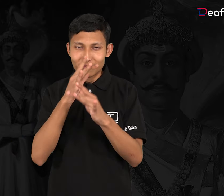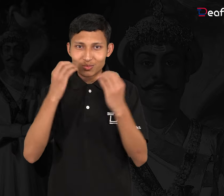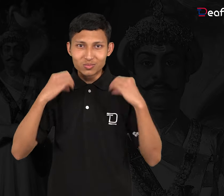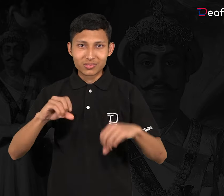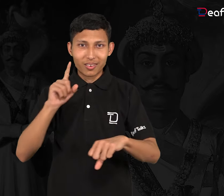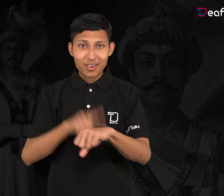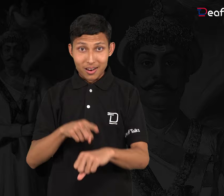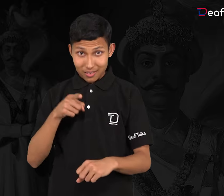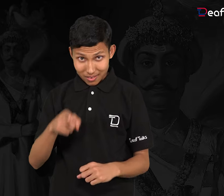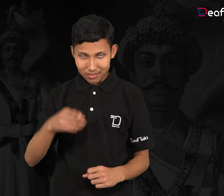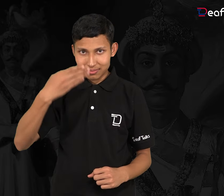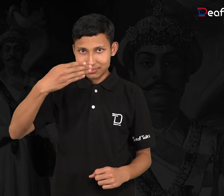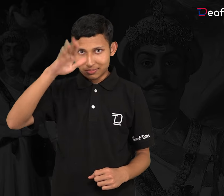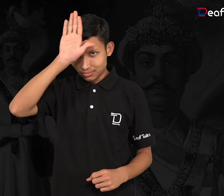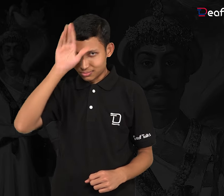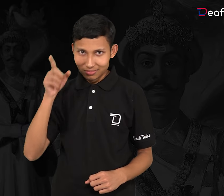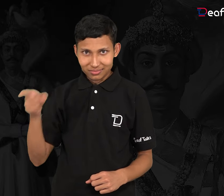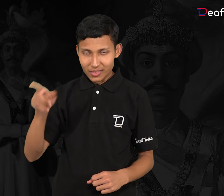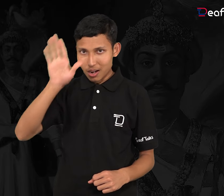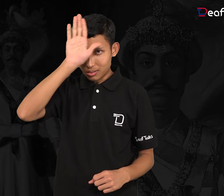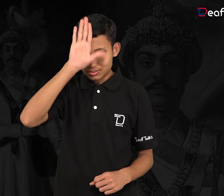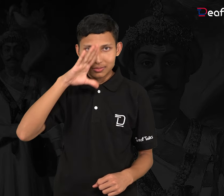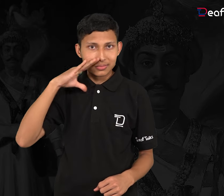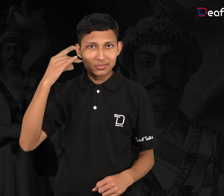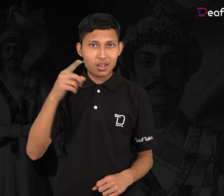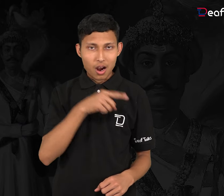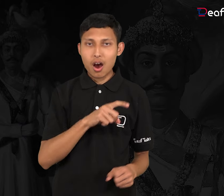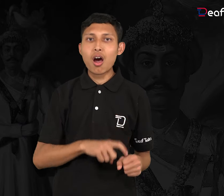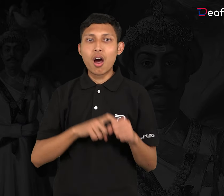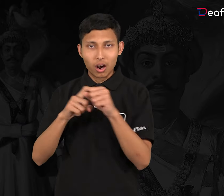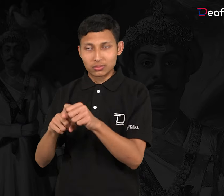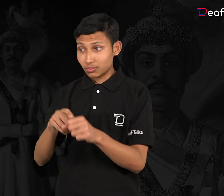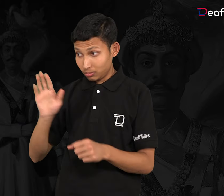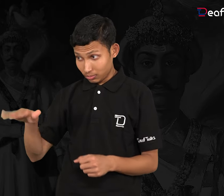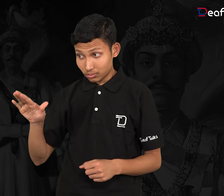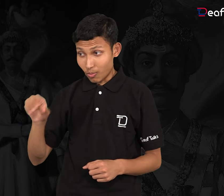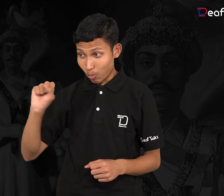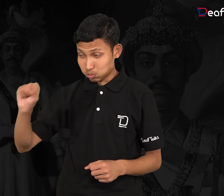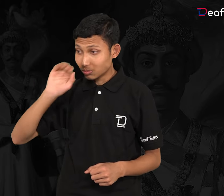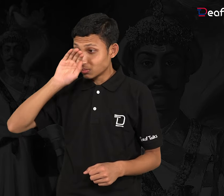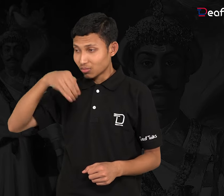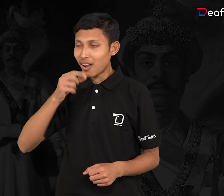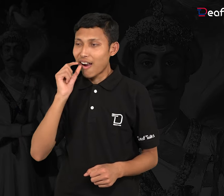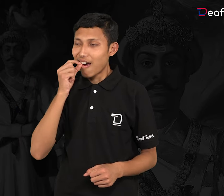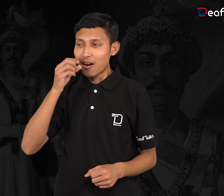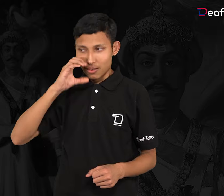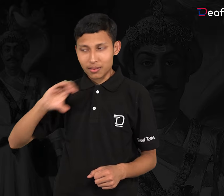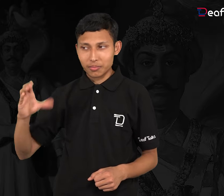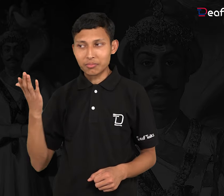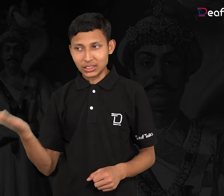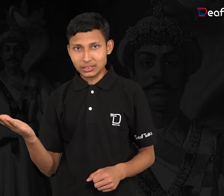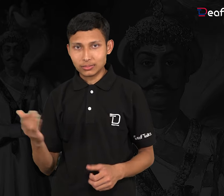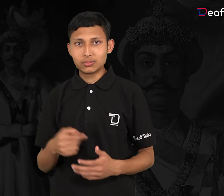This time he asked for the gajmotihar used in the wedding and an elephant's tusk.